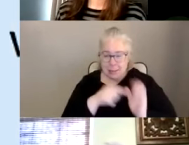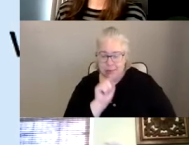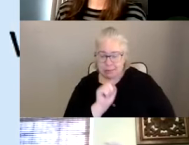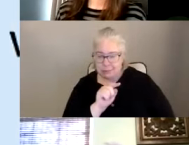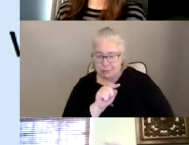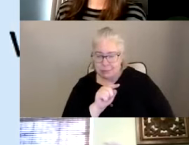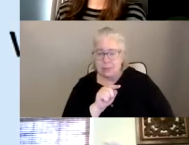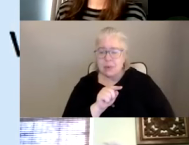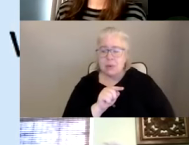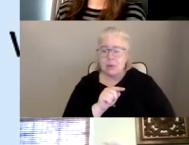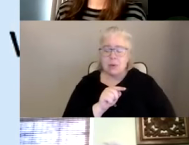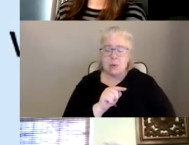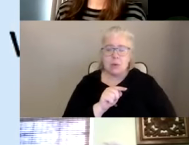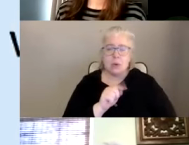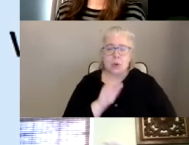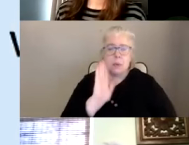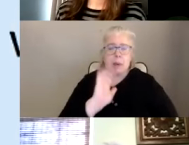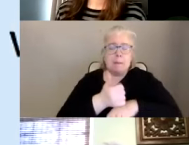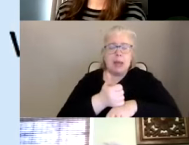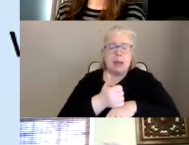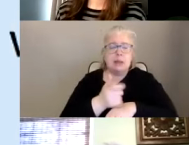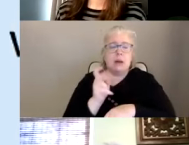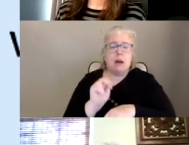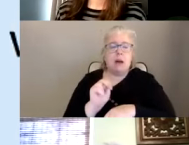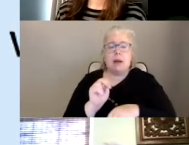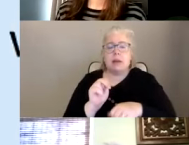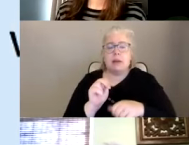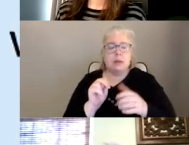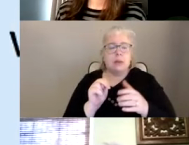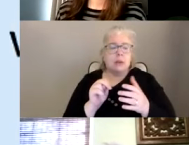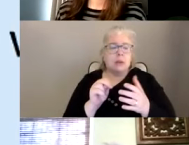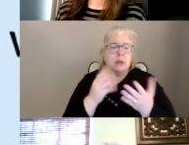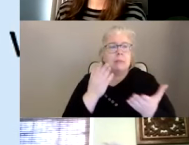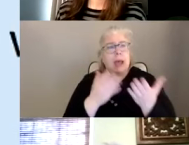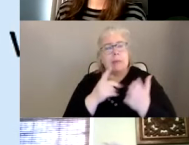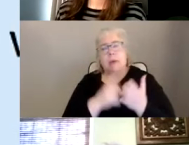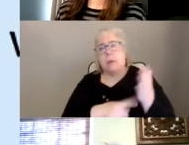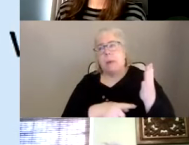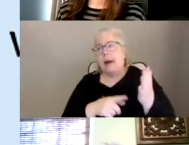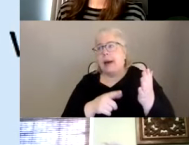is going to be based upon like what maybe a food pantry might take into consideration.